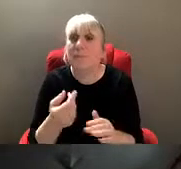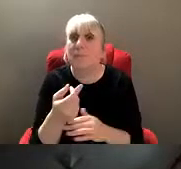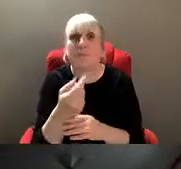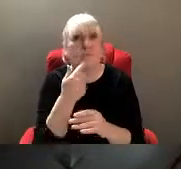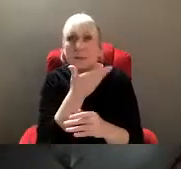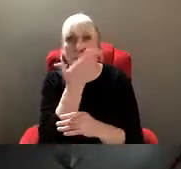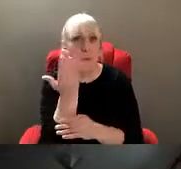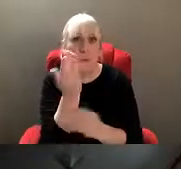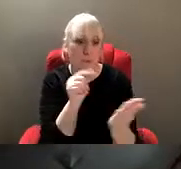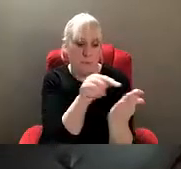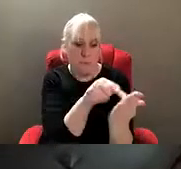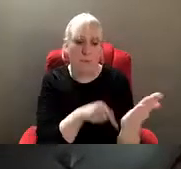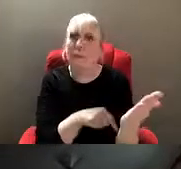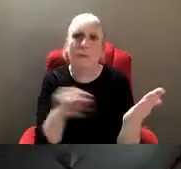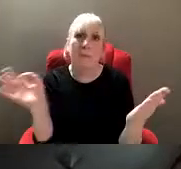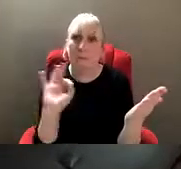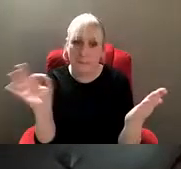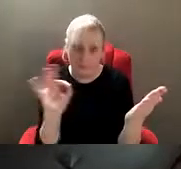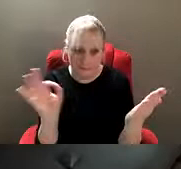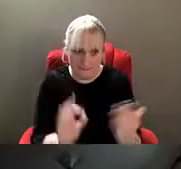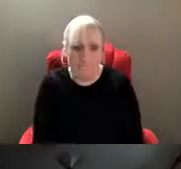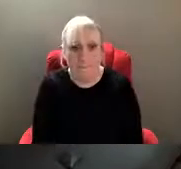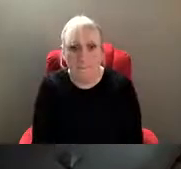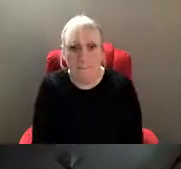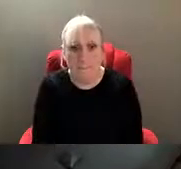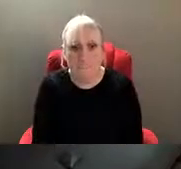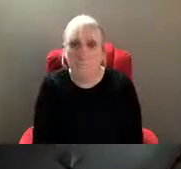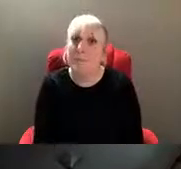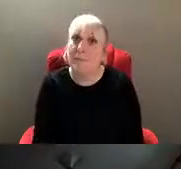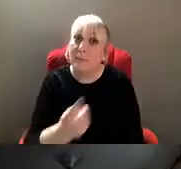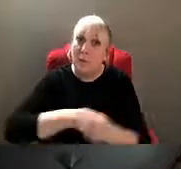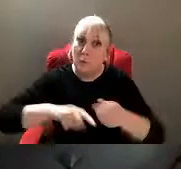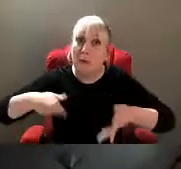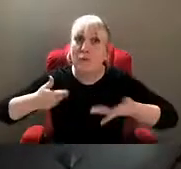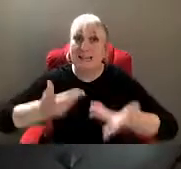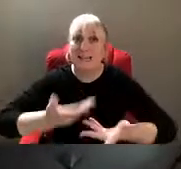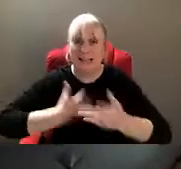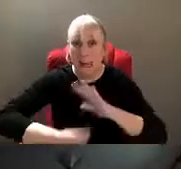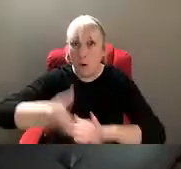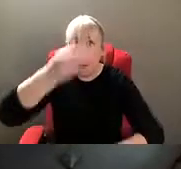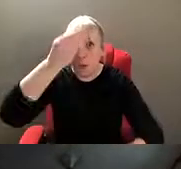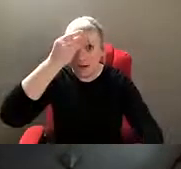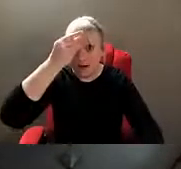so what we do and we are presenting is what our learnings are from our experiences